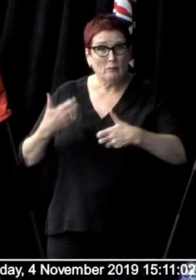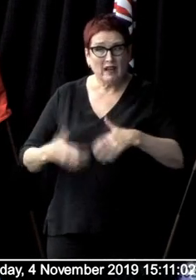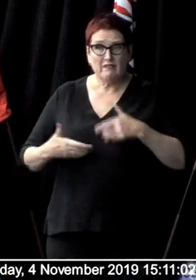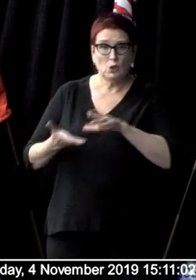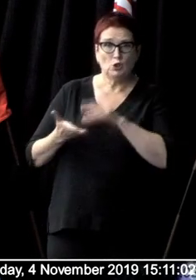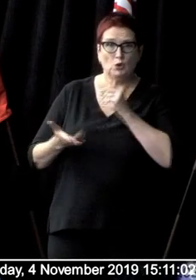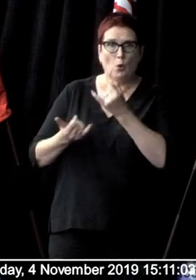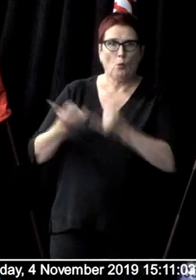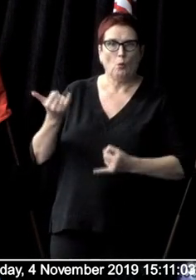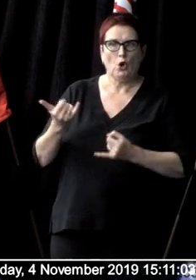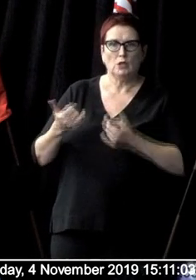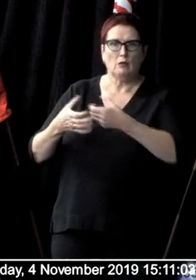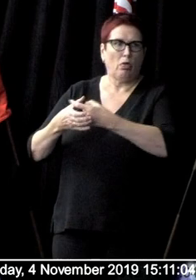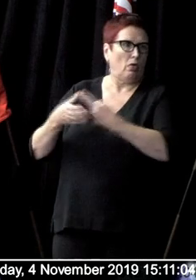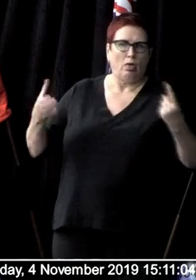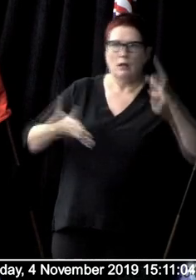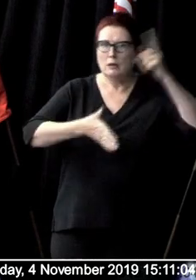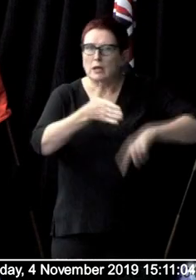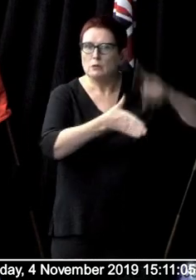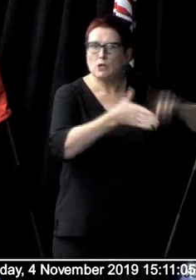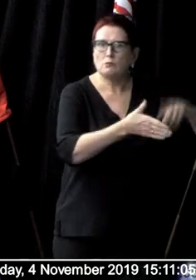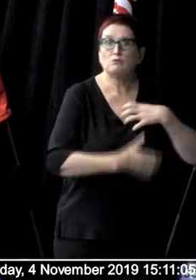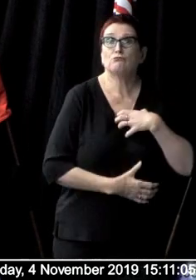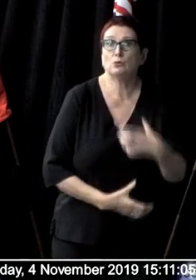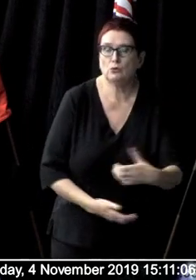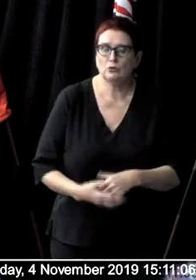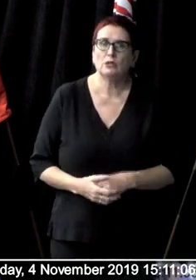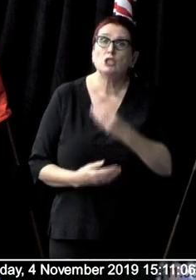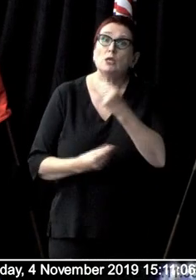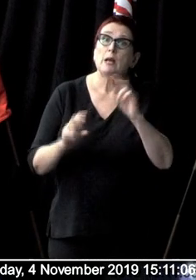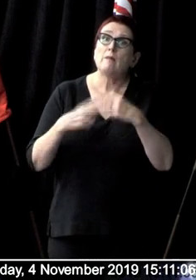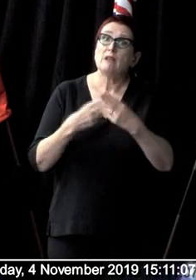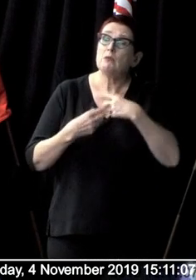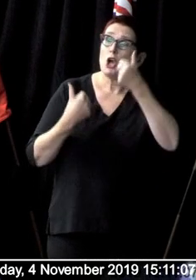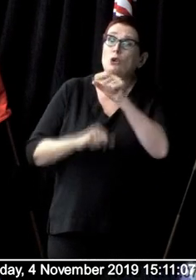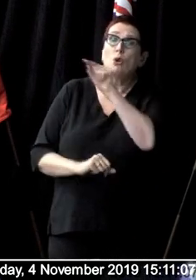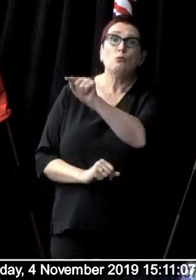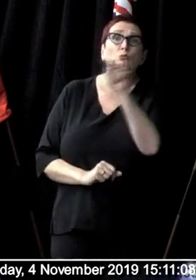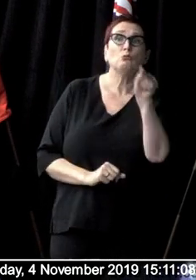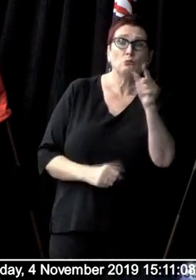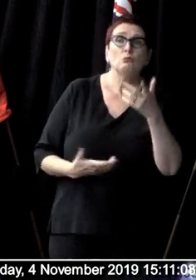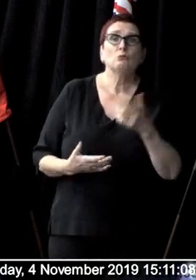So families that I do know who have, and I’m thinking actually in the private system